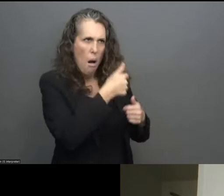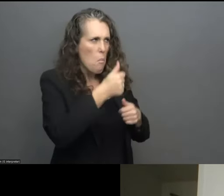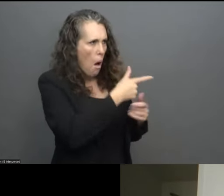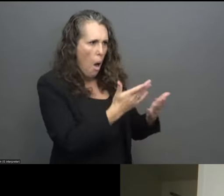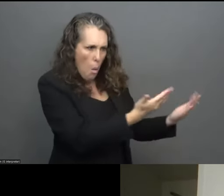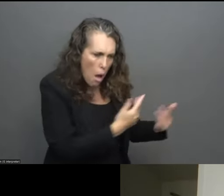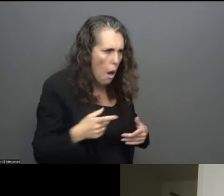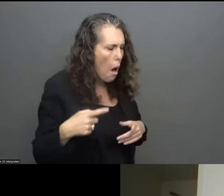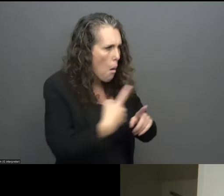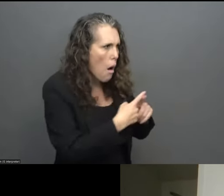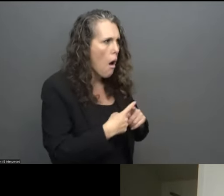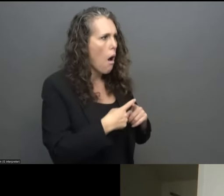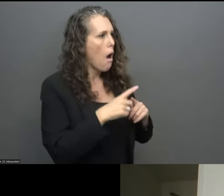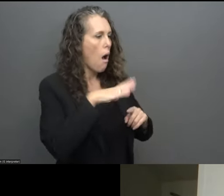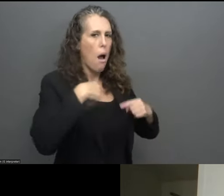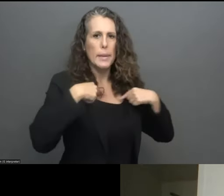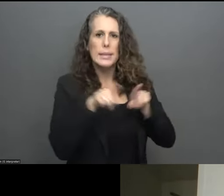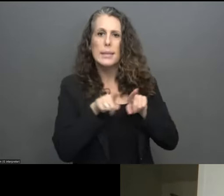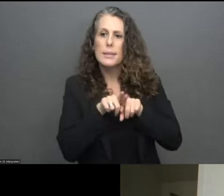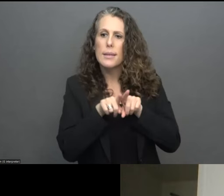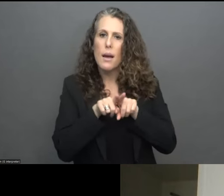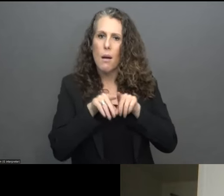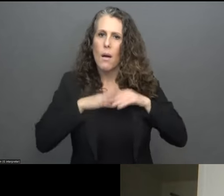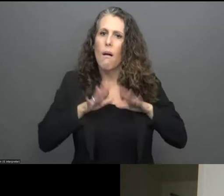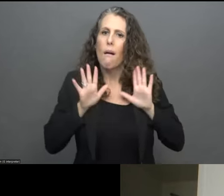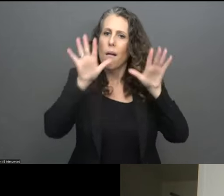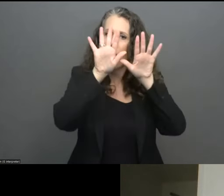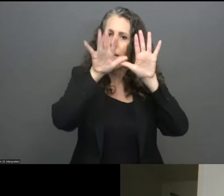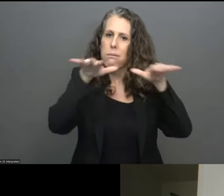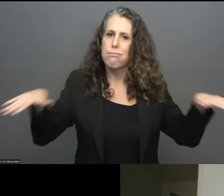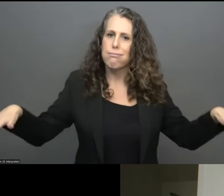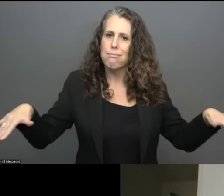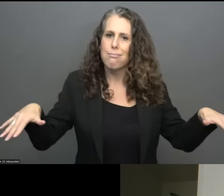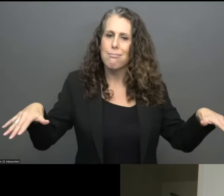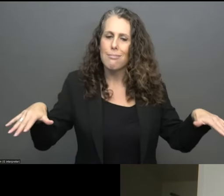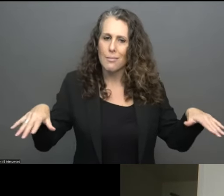so that they have never had preferential treatment whereby persons with disabilities are treated